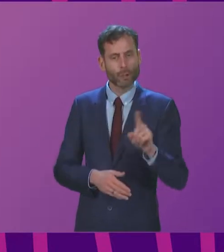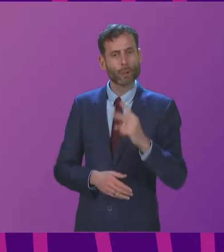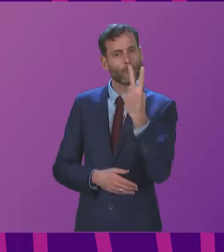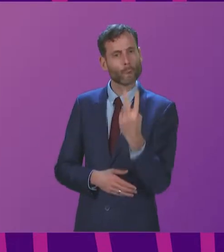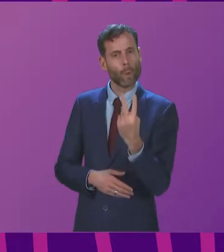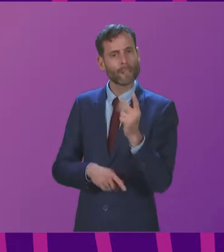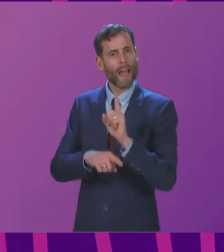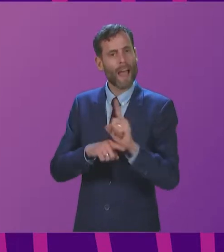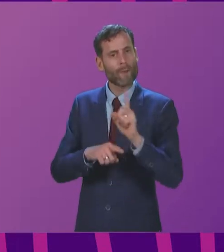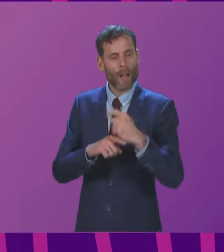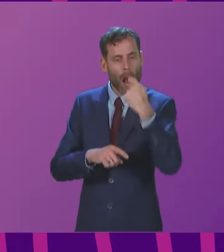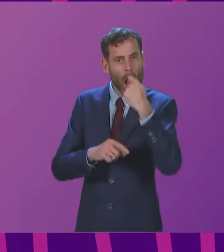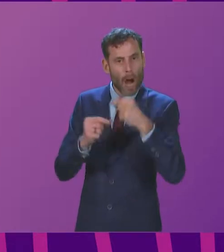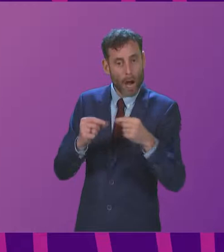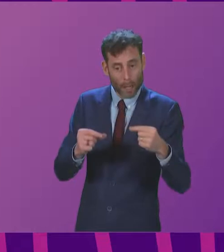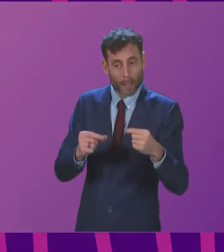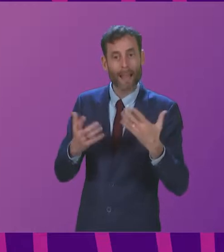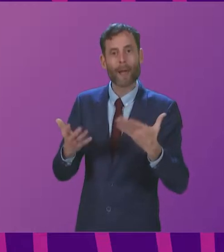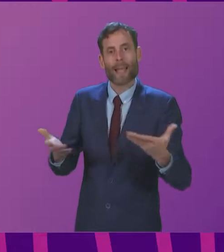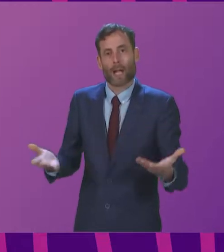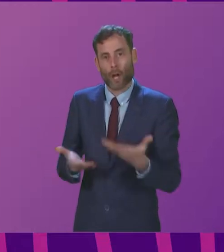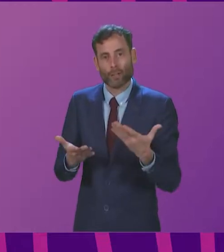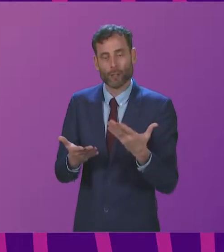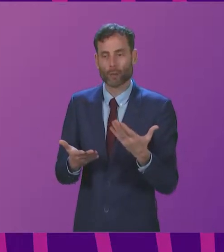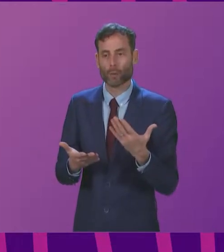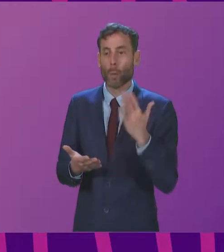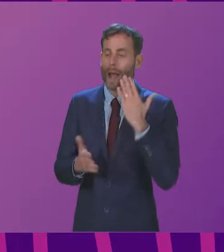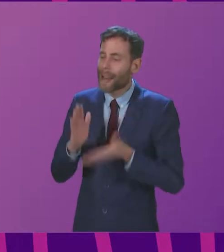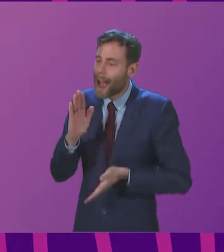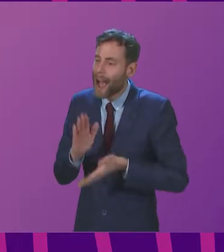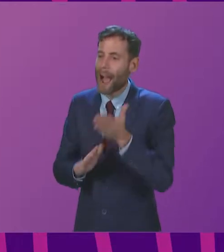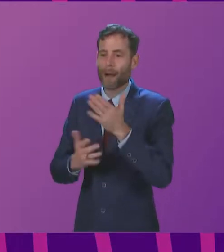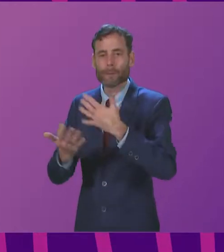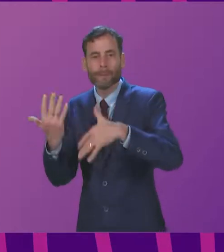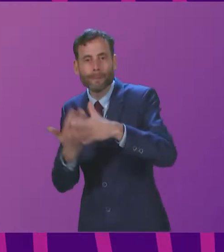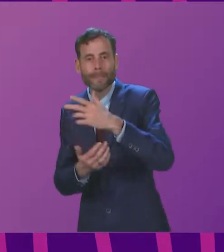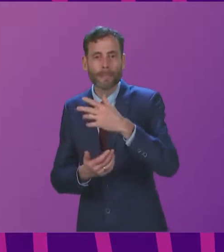announcement by the First Minister encouraging us to test before we go out, when someone tests